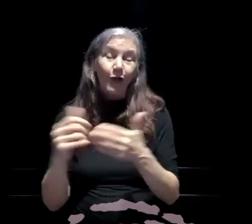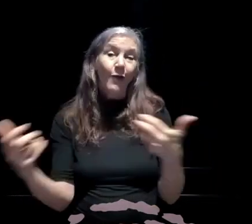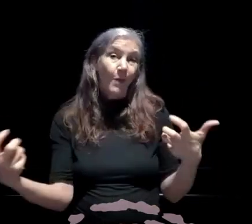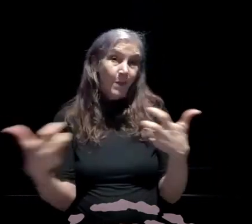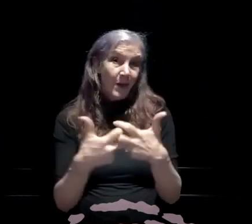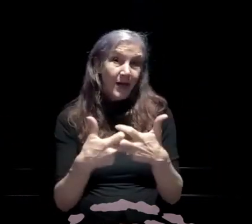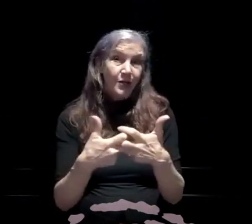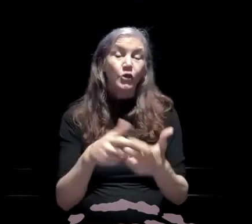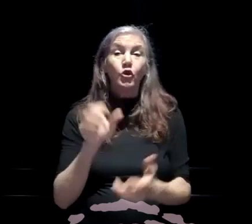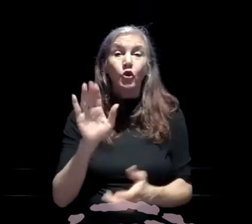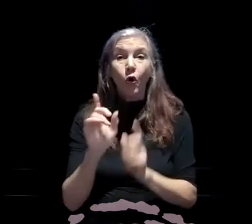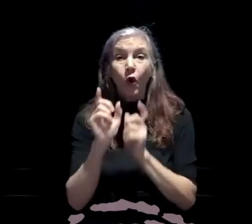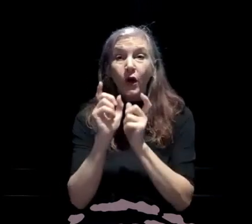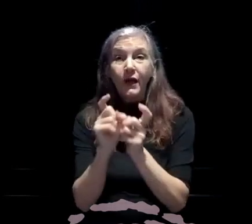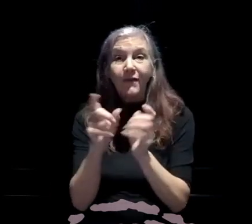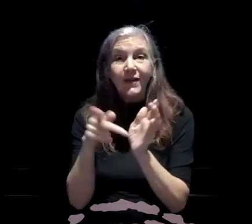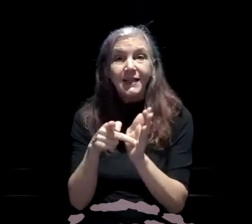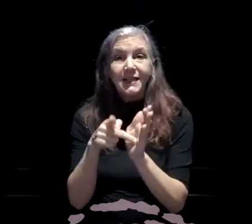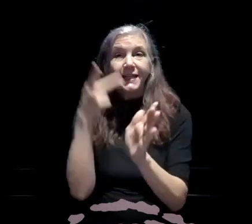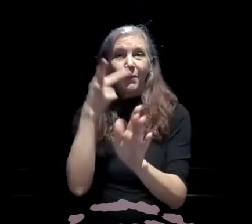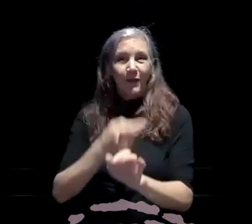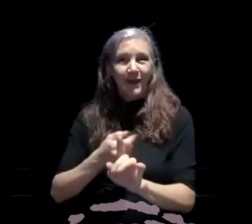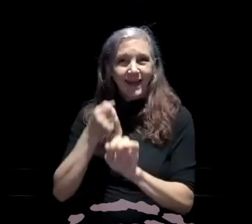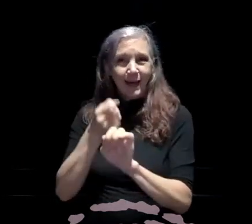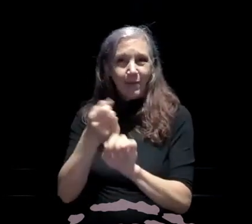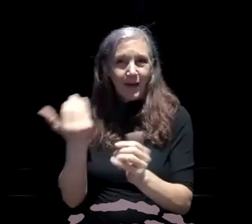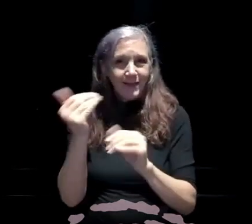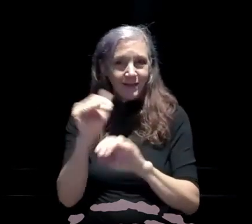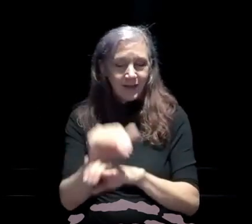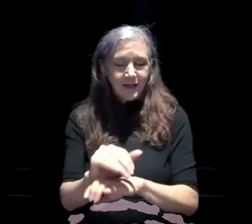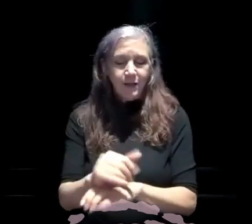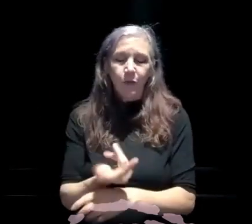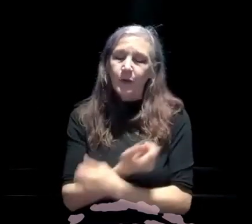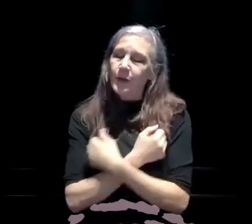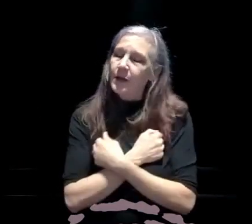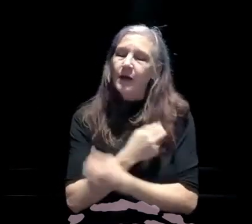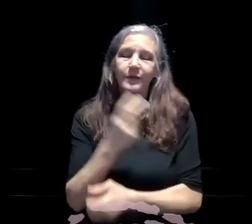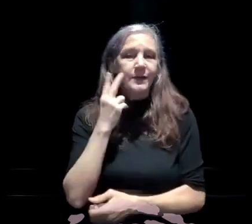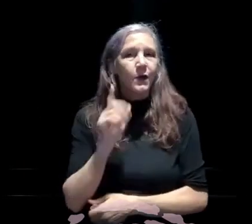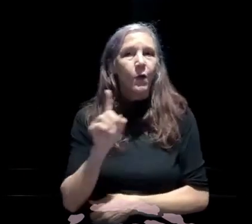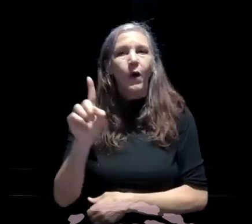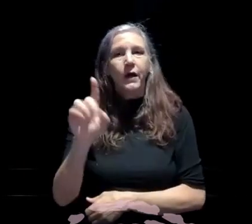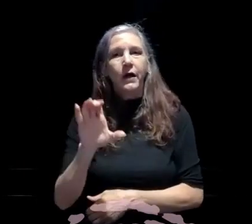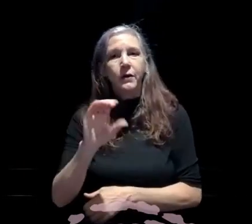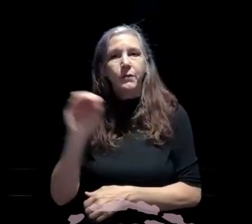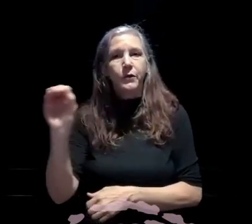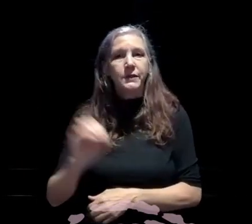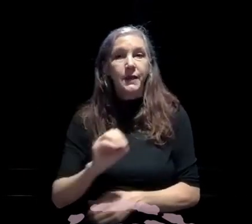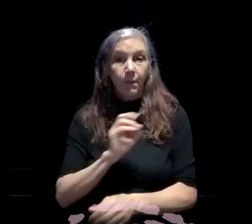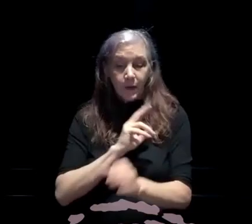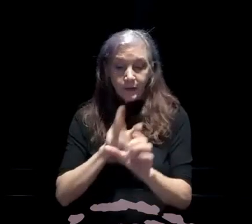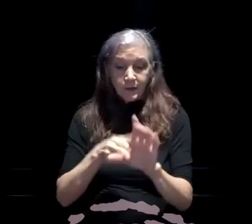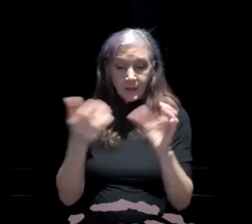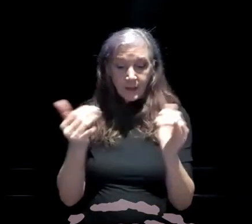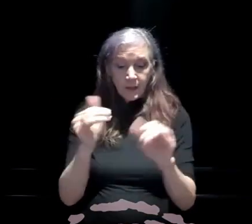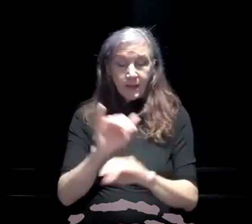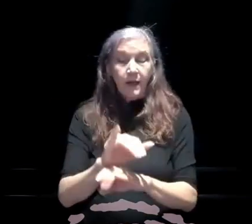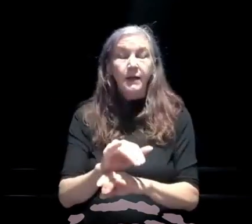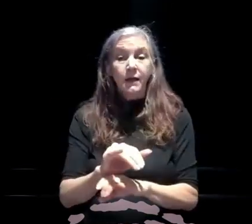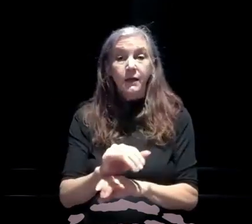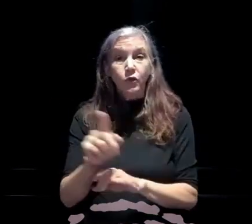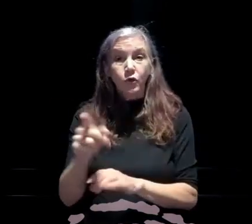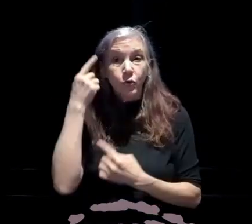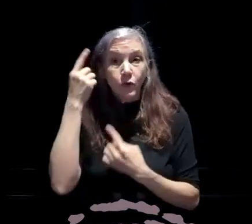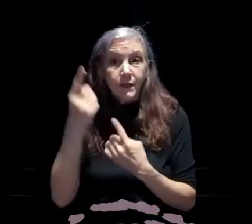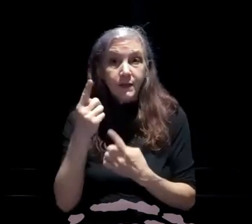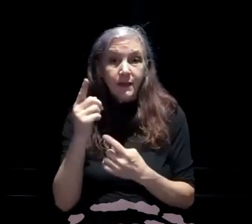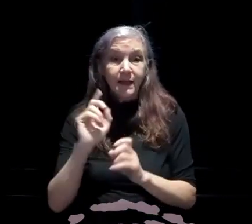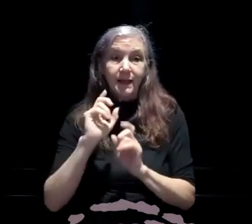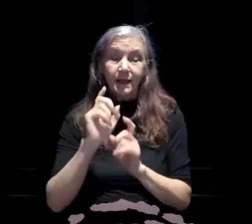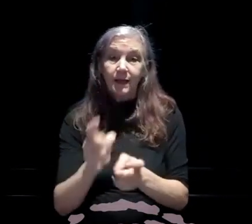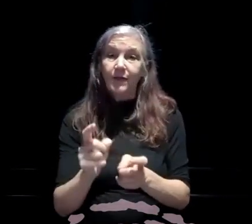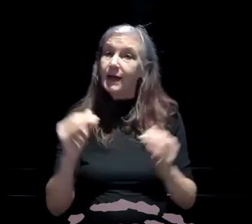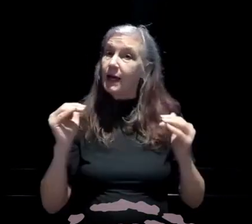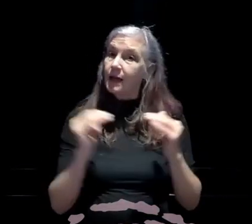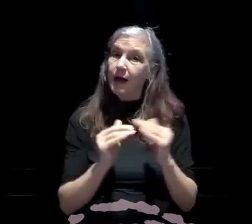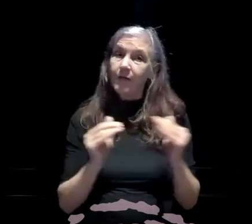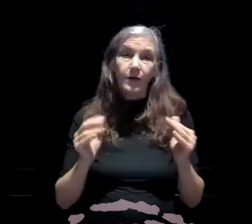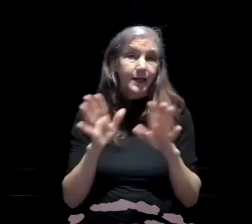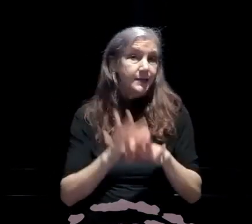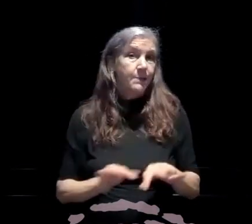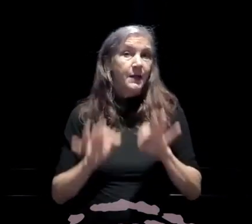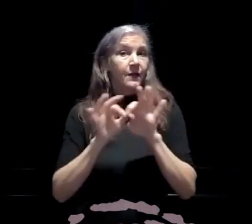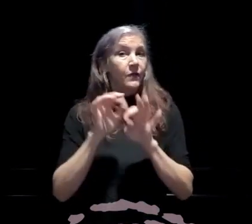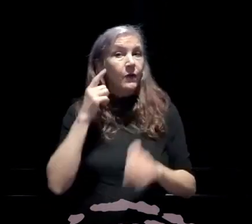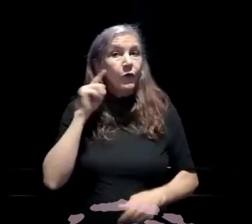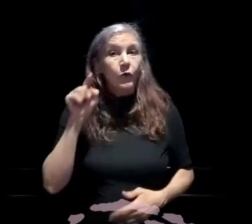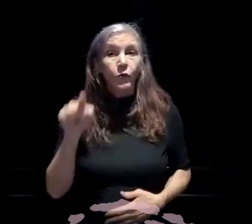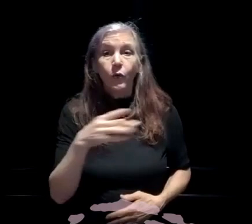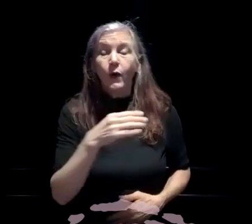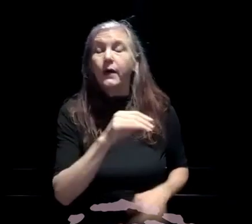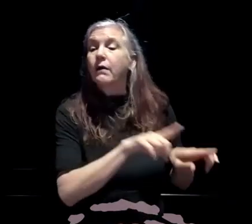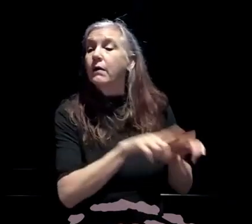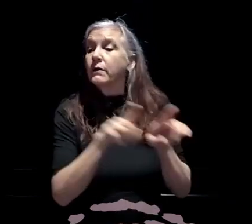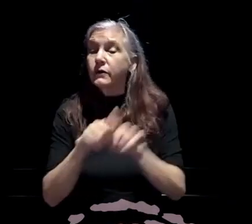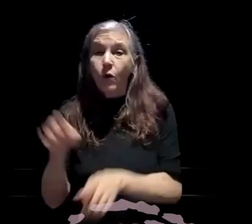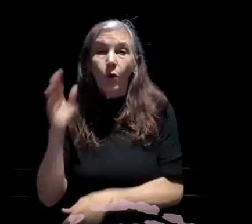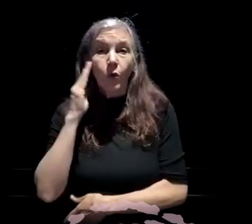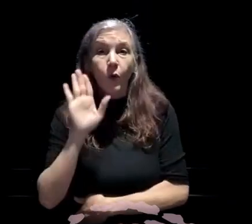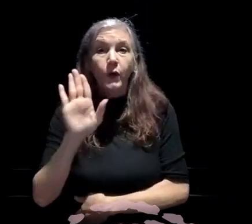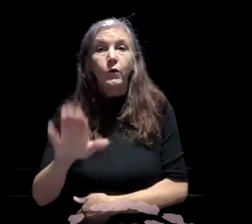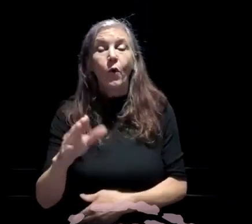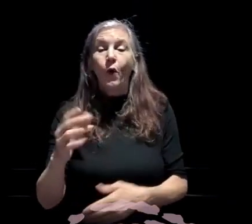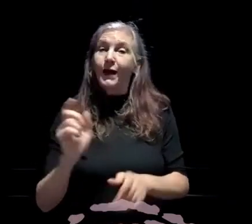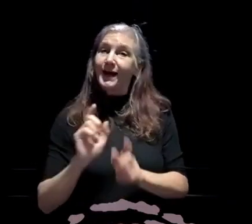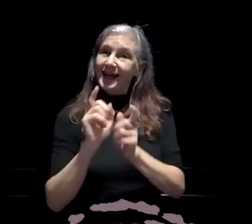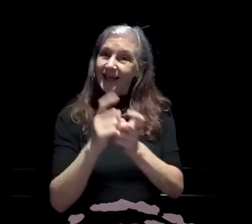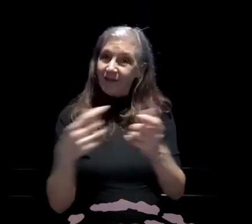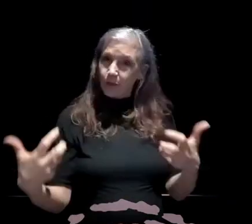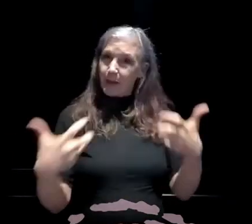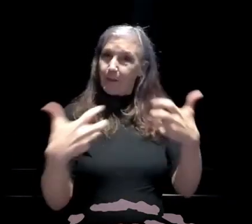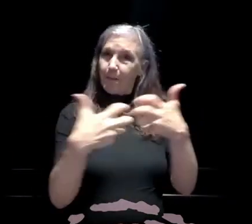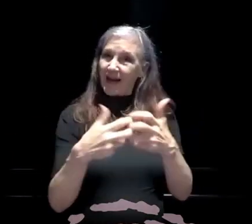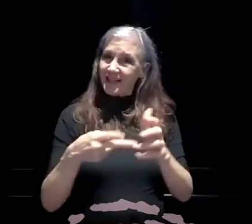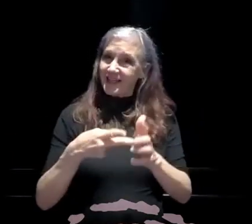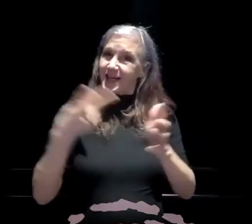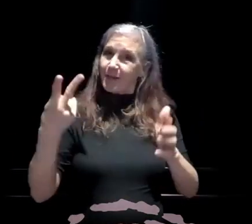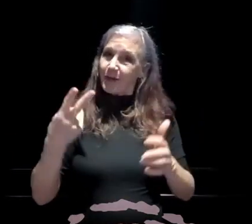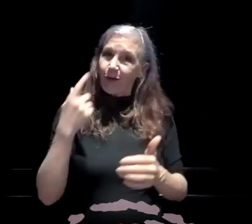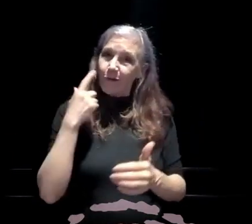So your gift is making double the impact here tonight. So we'd love to see 100% participation here tonight as you can consider giving at a level that is meaningful to you and also knowing that your gifts are matched tonight as well.